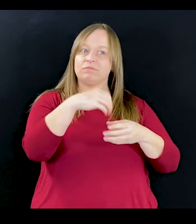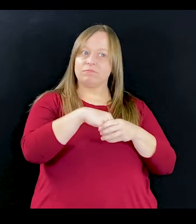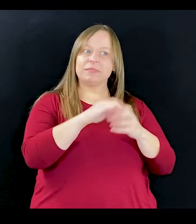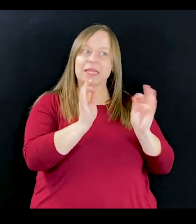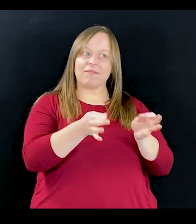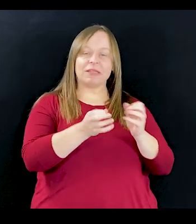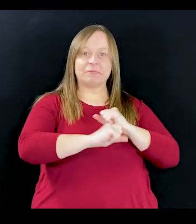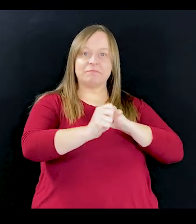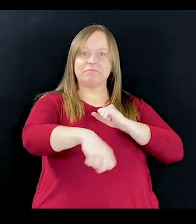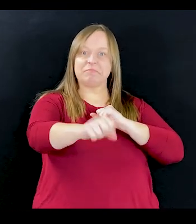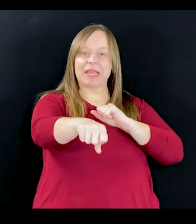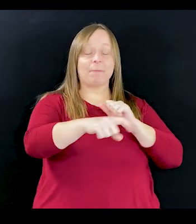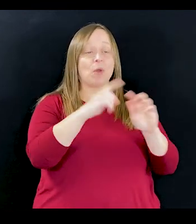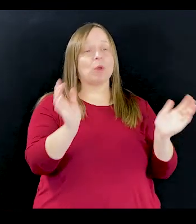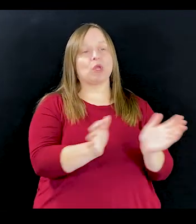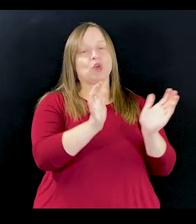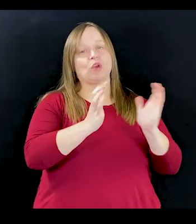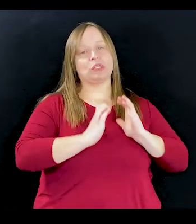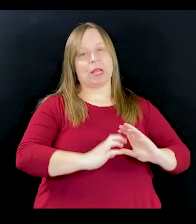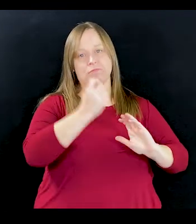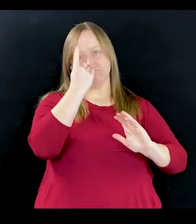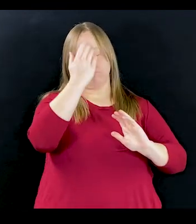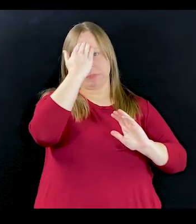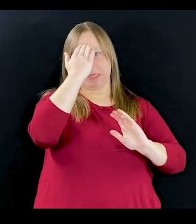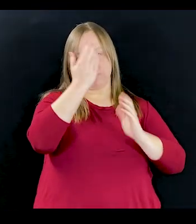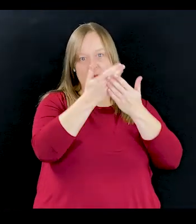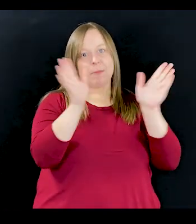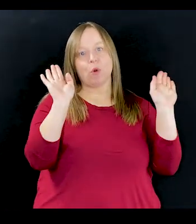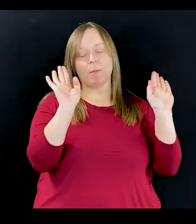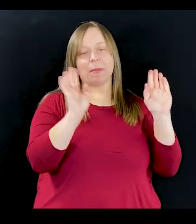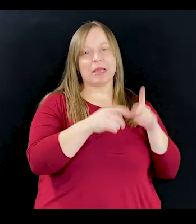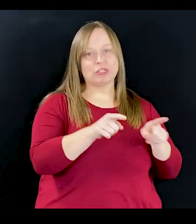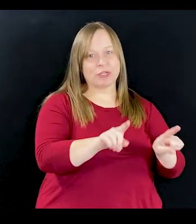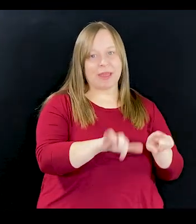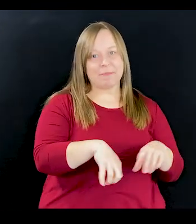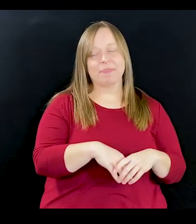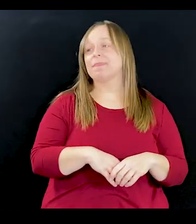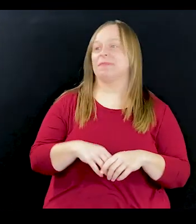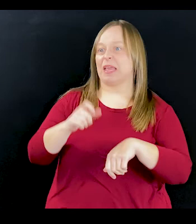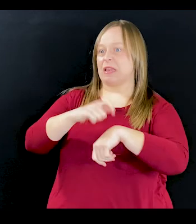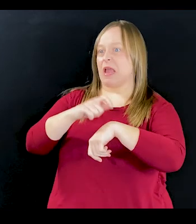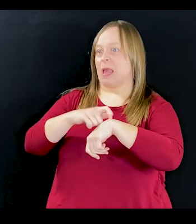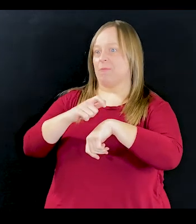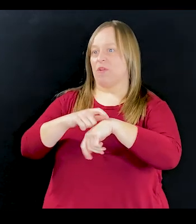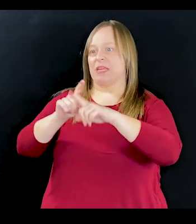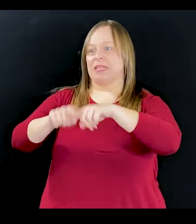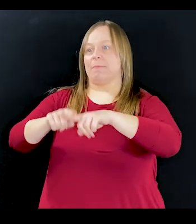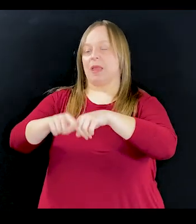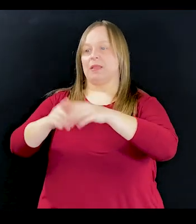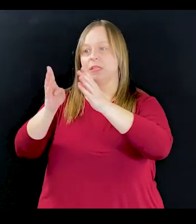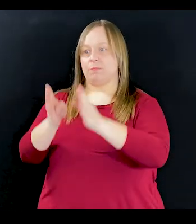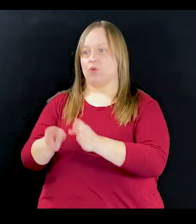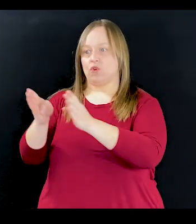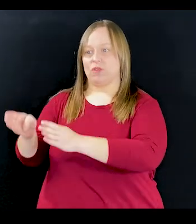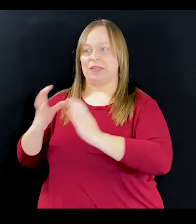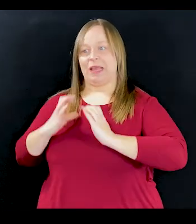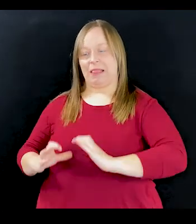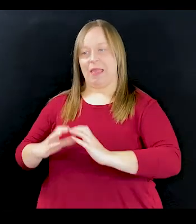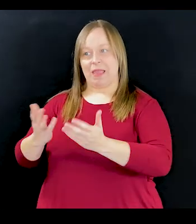that is definitely lengthy and that we encourage all clients to keep an open mind during K: And so that time frame is going to depend entirely on the client